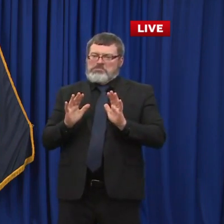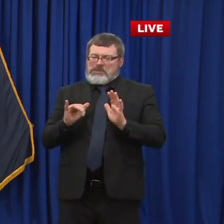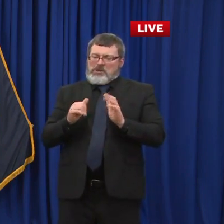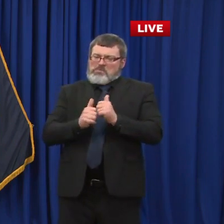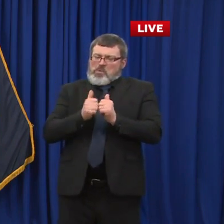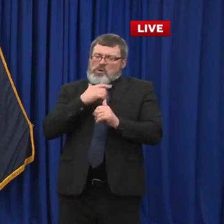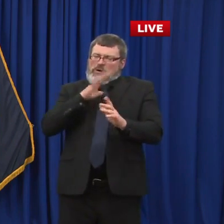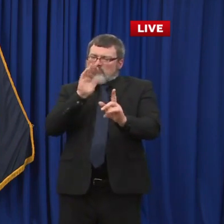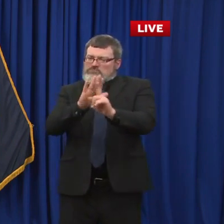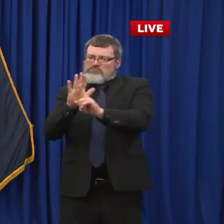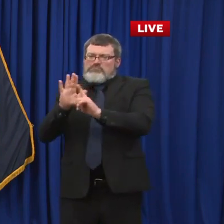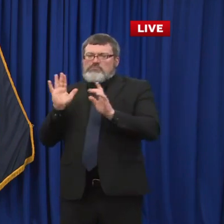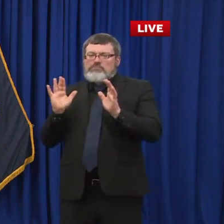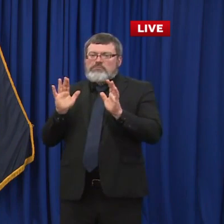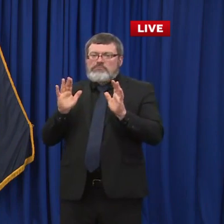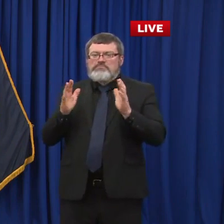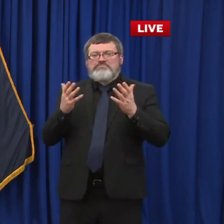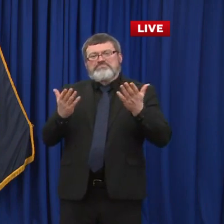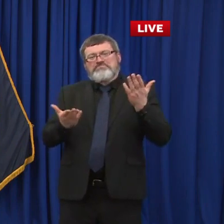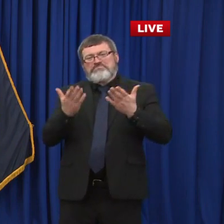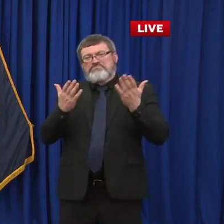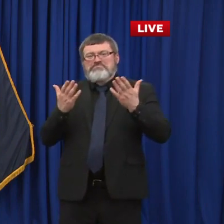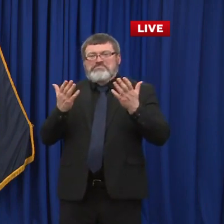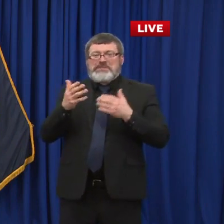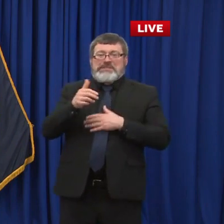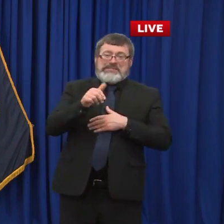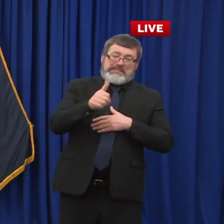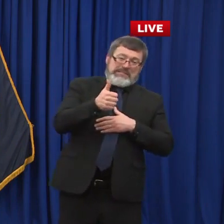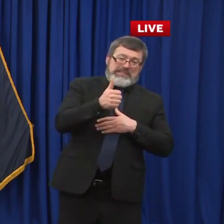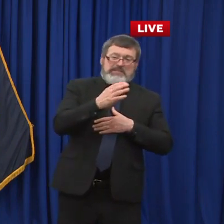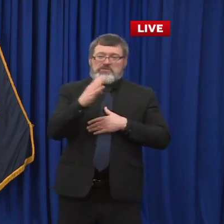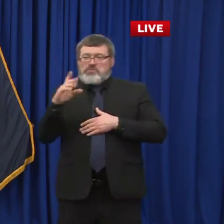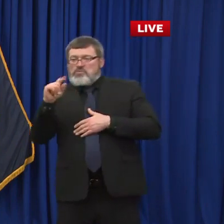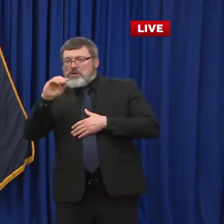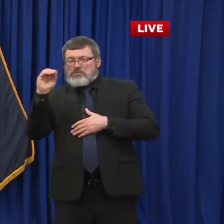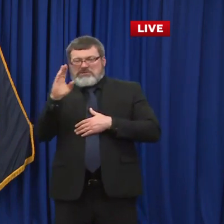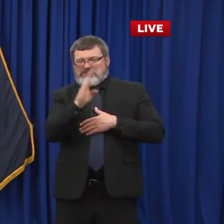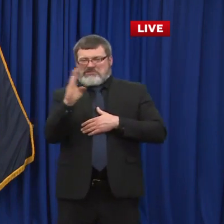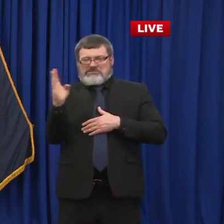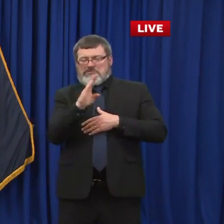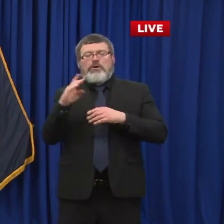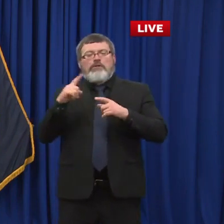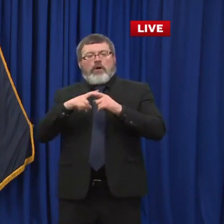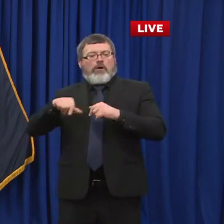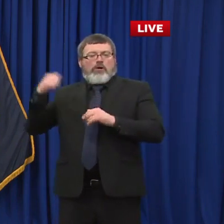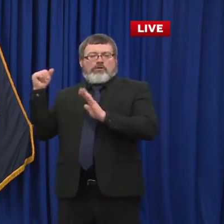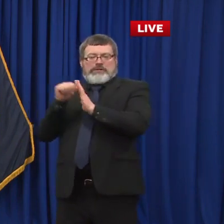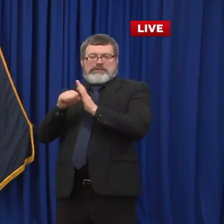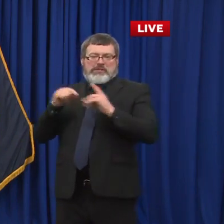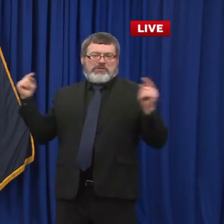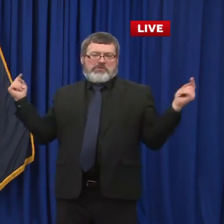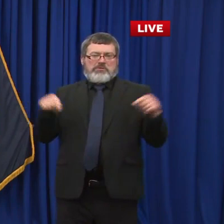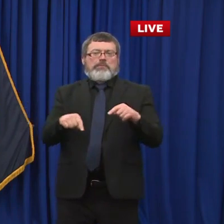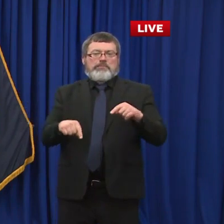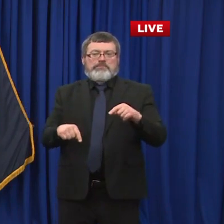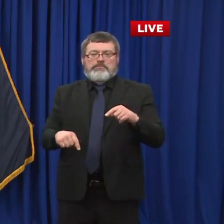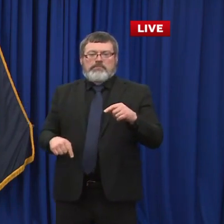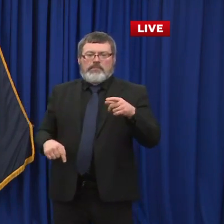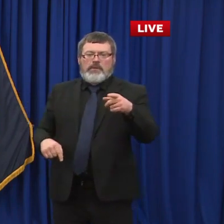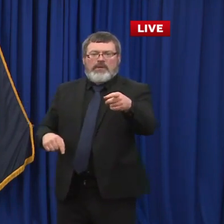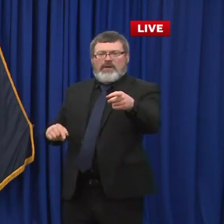I DON’T WANT EVERYONE TO THINK ALL OF OUR COVID CASES ARE FROM PEOPLE OUT OF THE STATE.